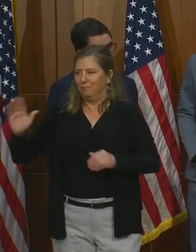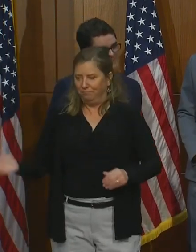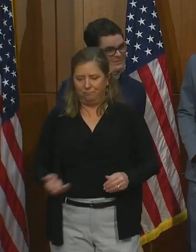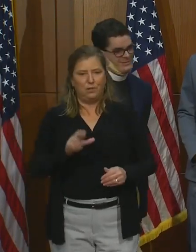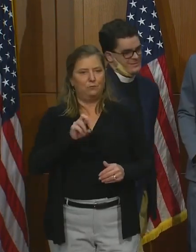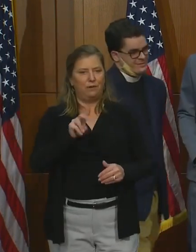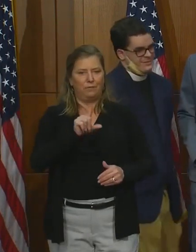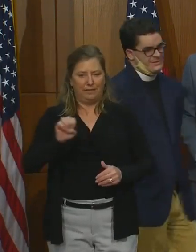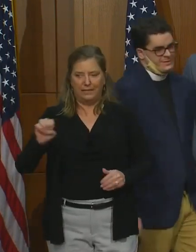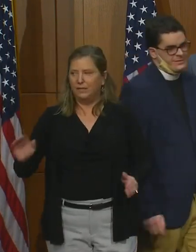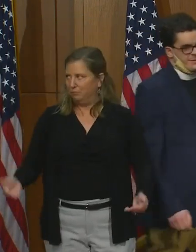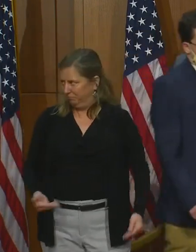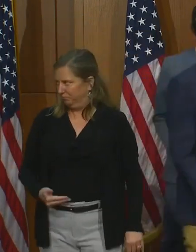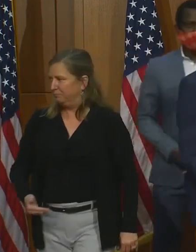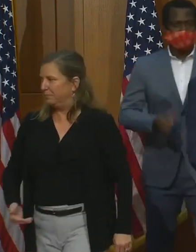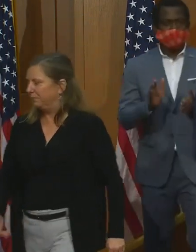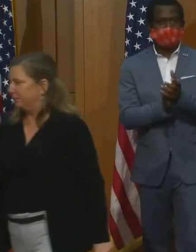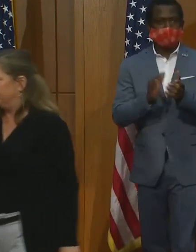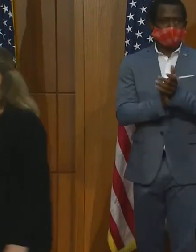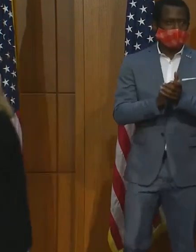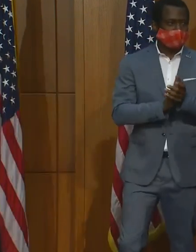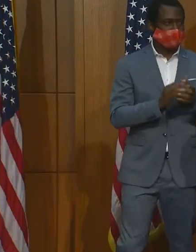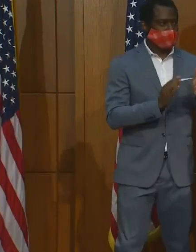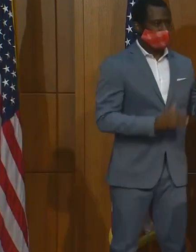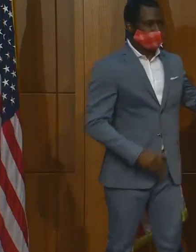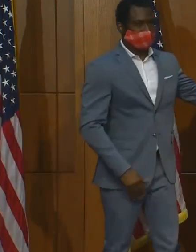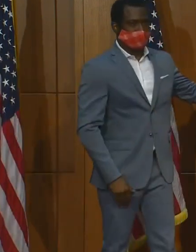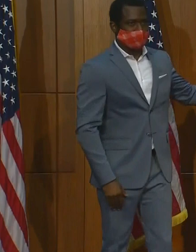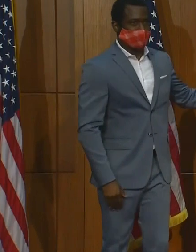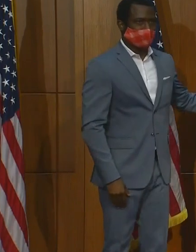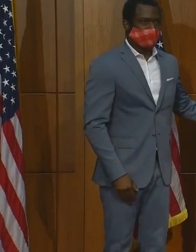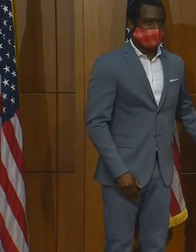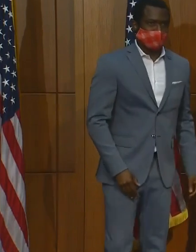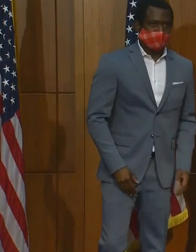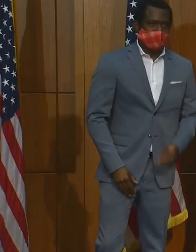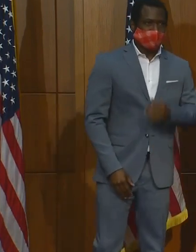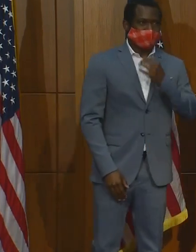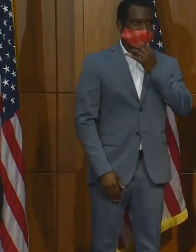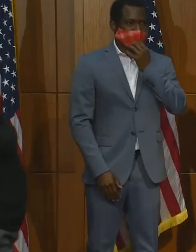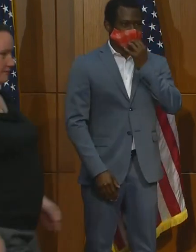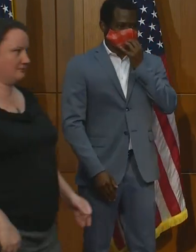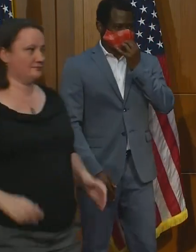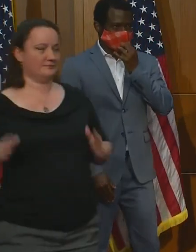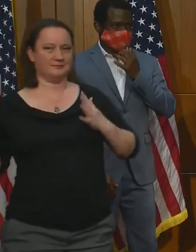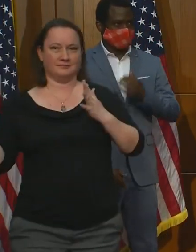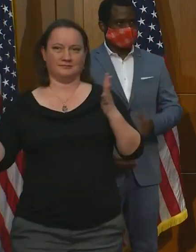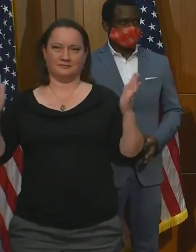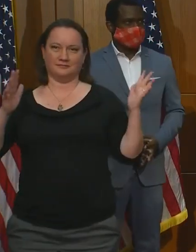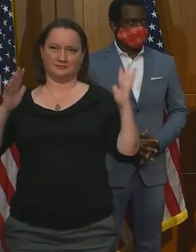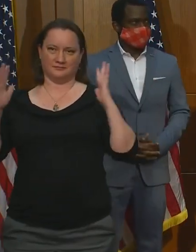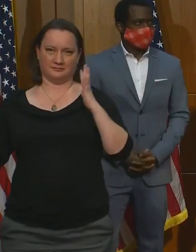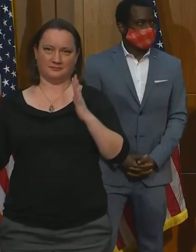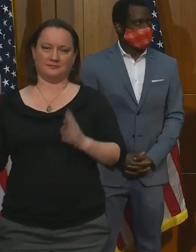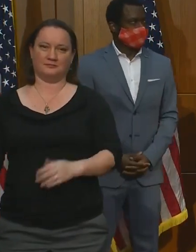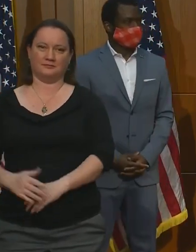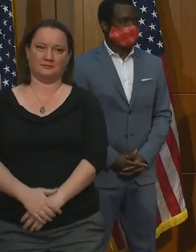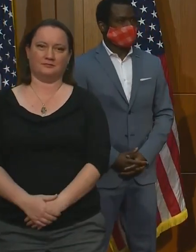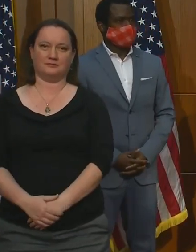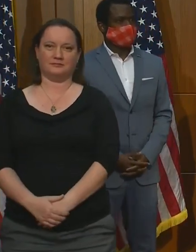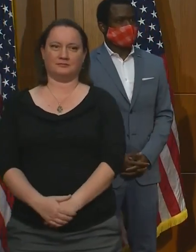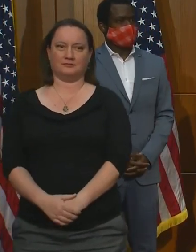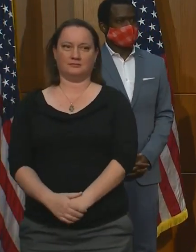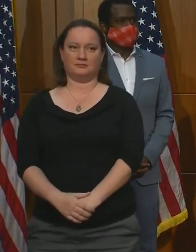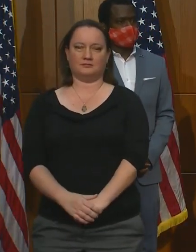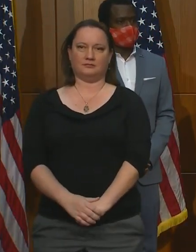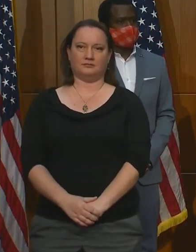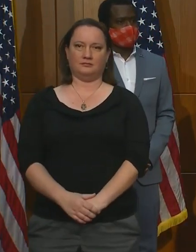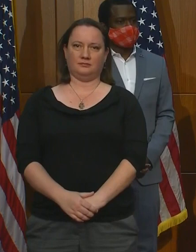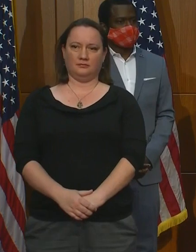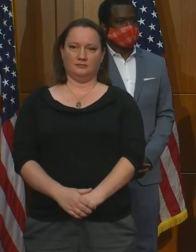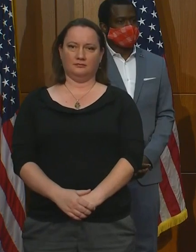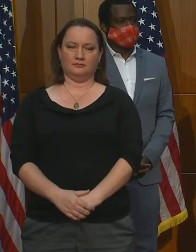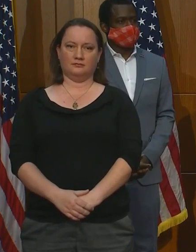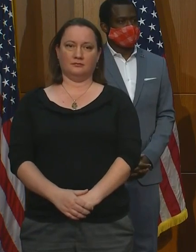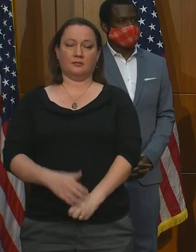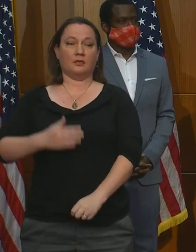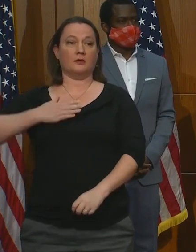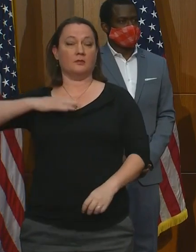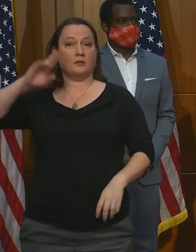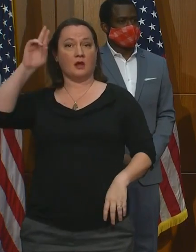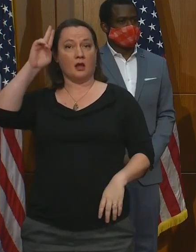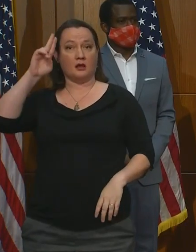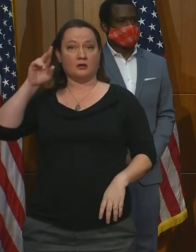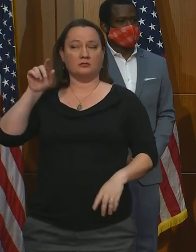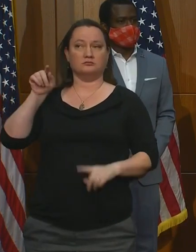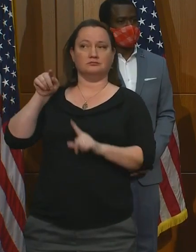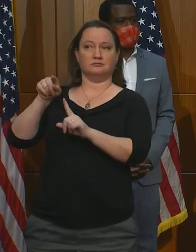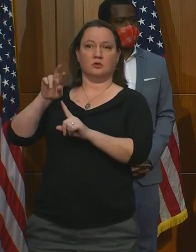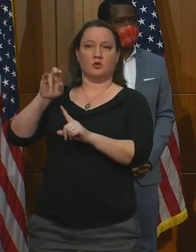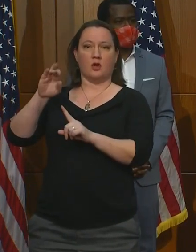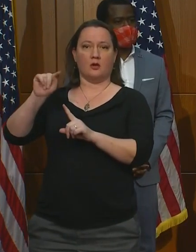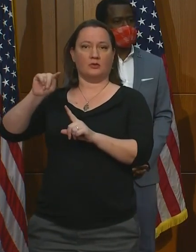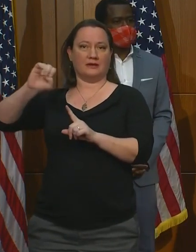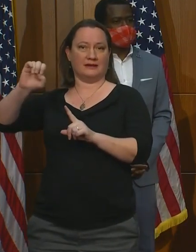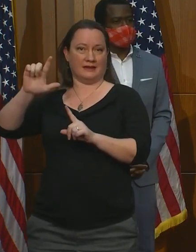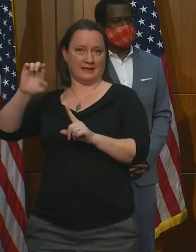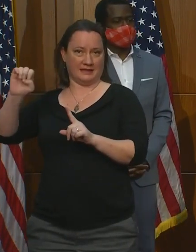HIS GREAT GREAT GRANDFATHER.